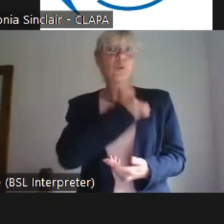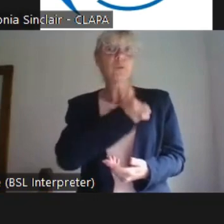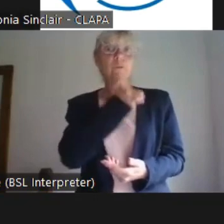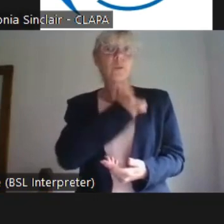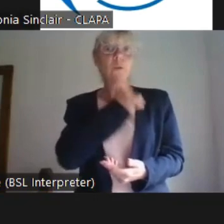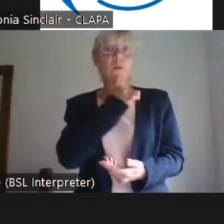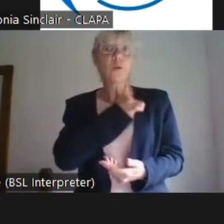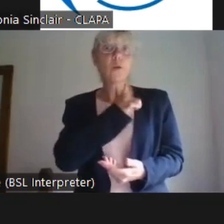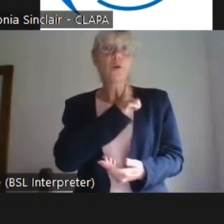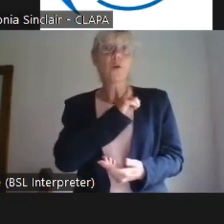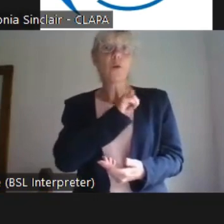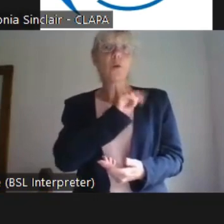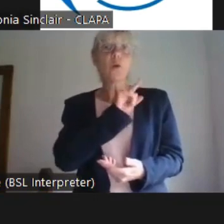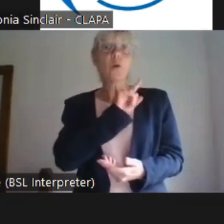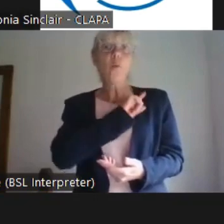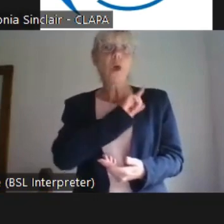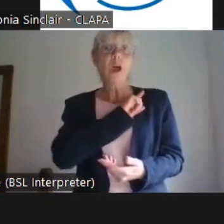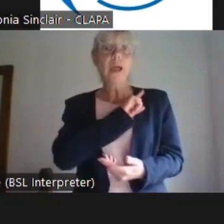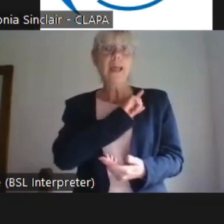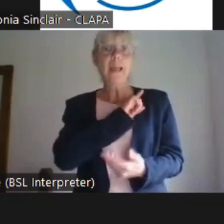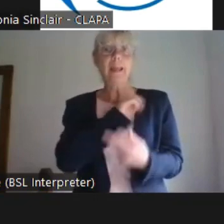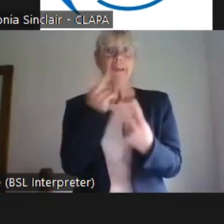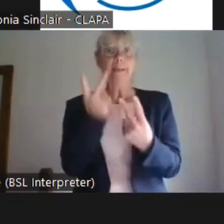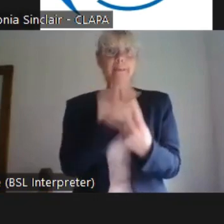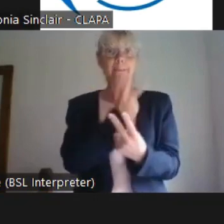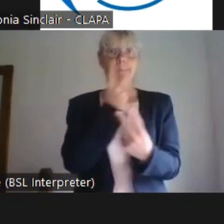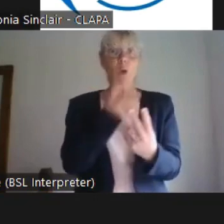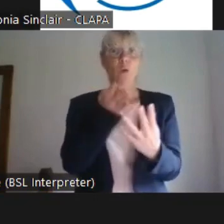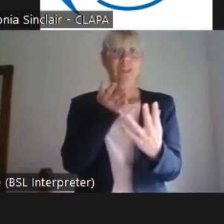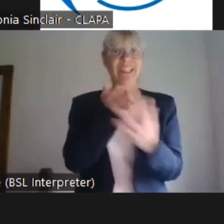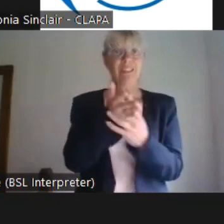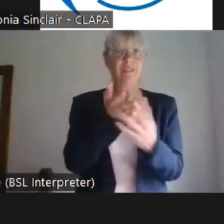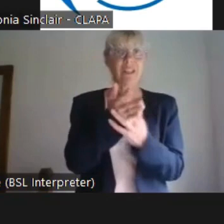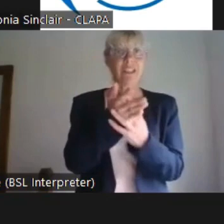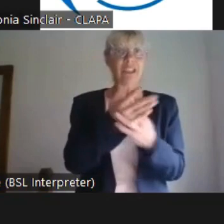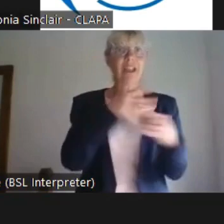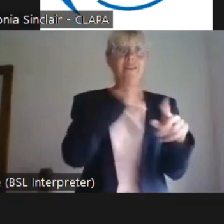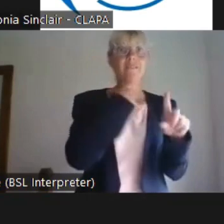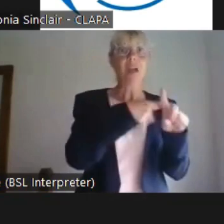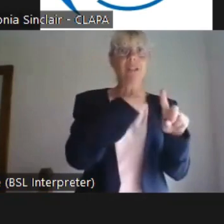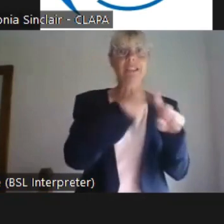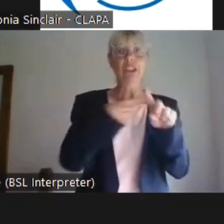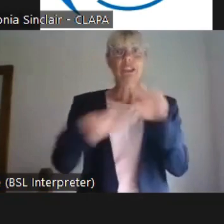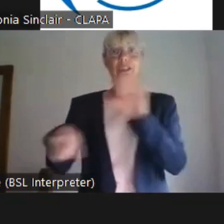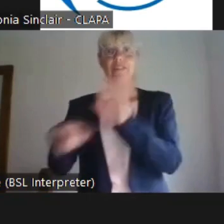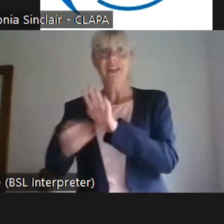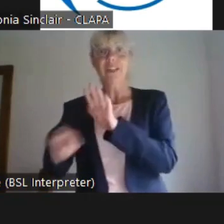both interventions have their advantages and disadvantages and it's a risk benefit type of